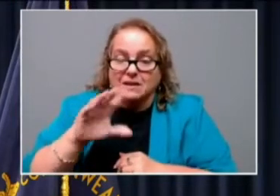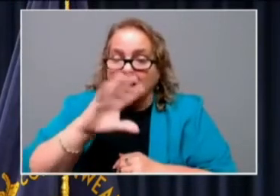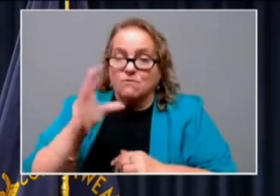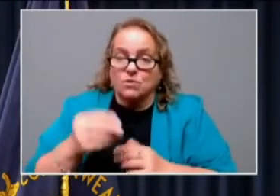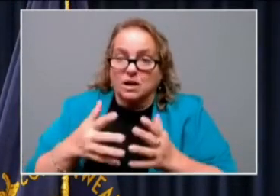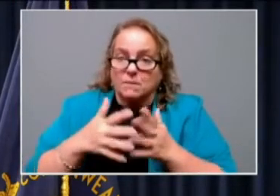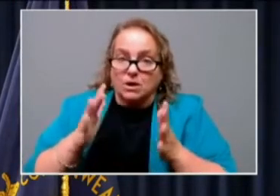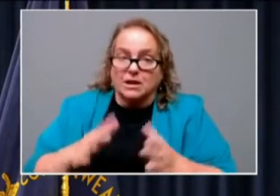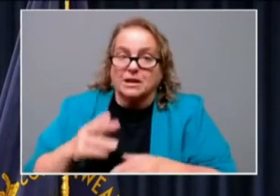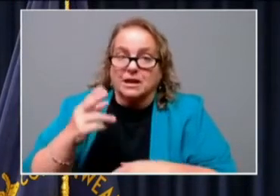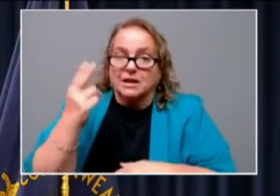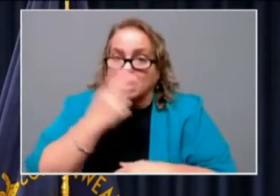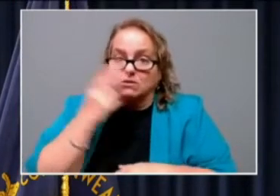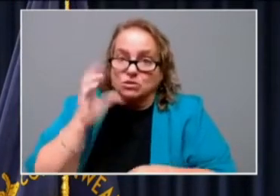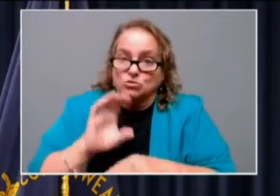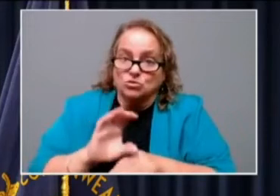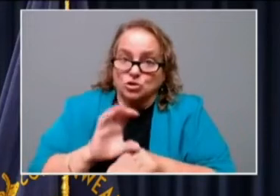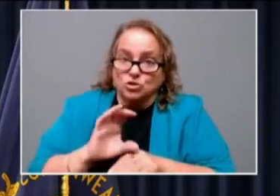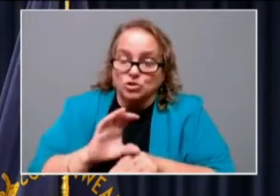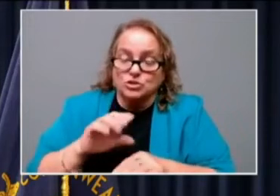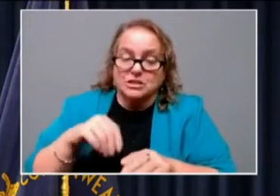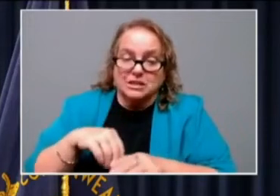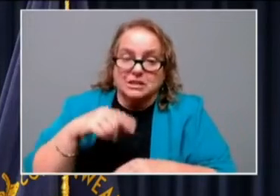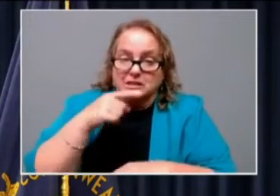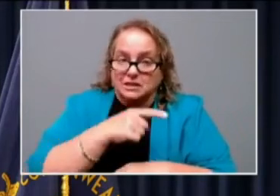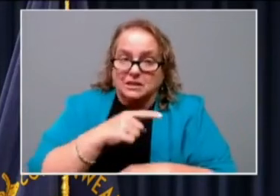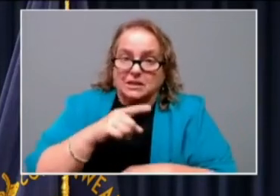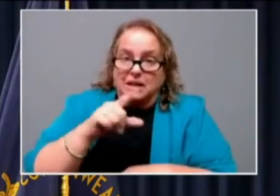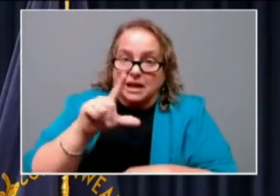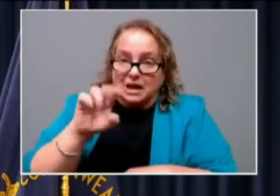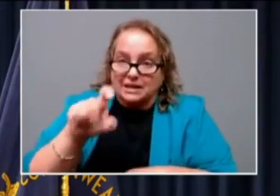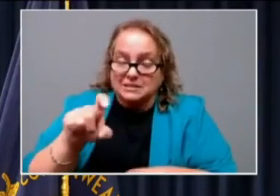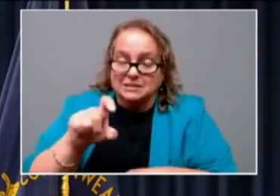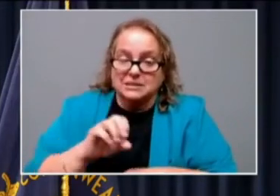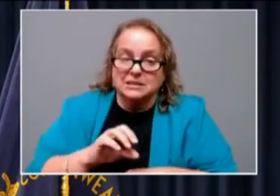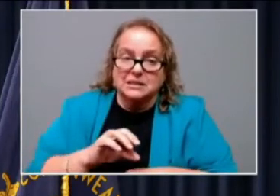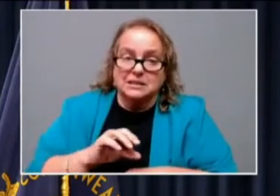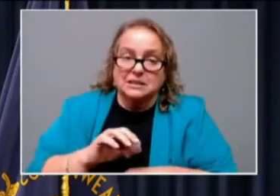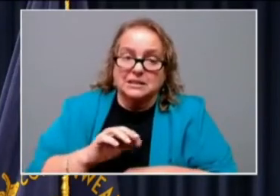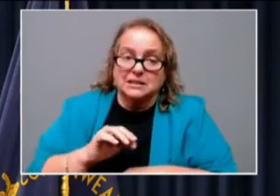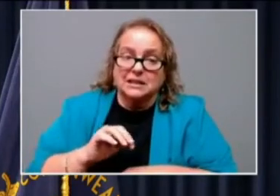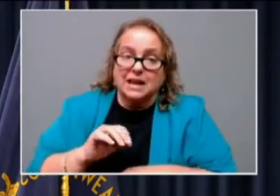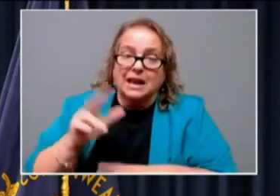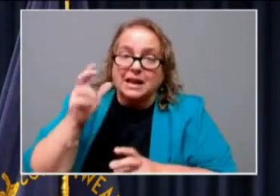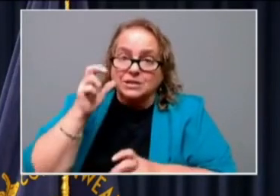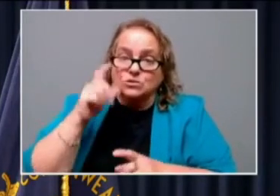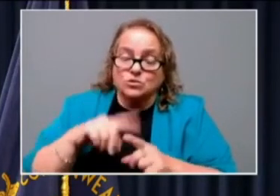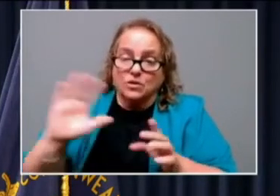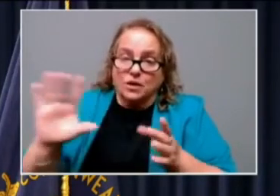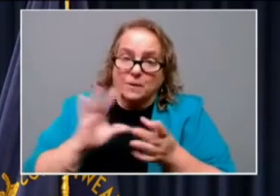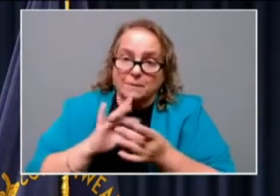They're in in Lexington and listening to the message. Now, we're not supposed